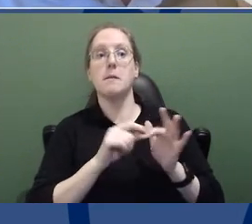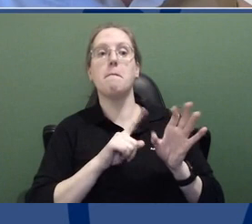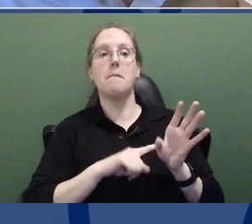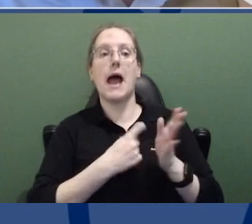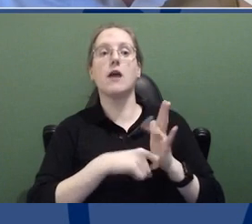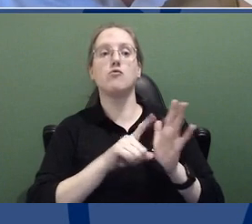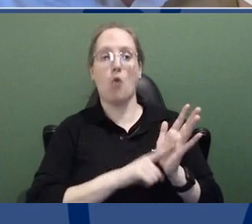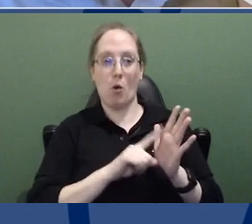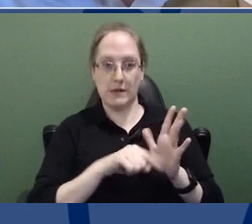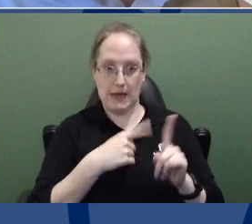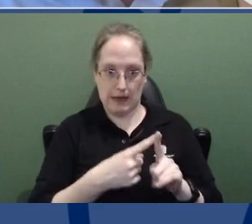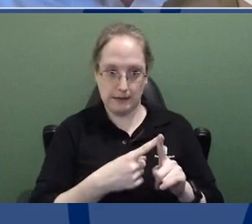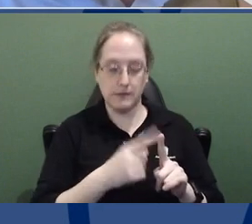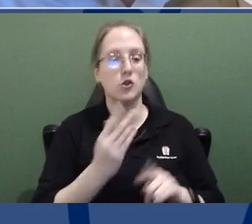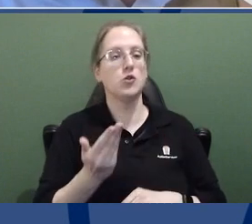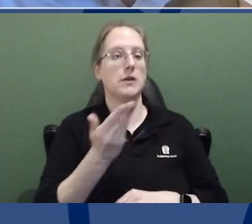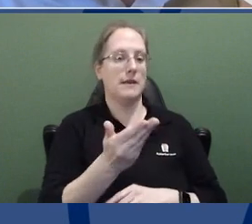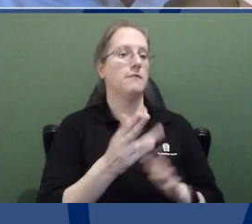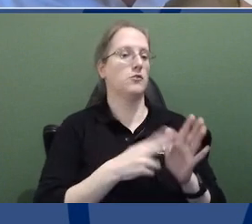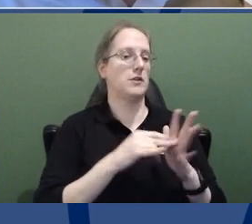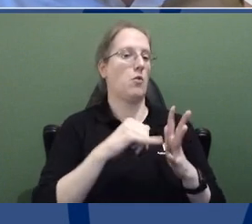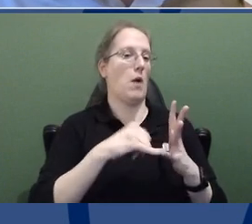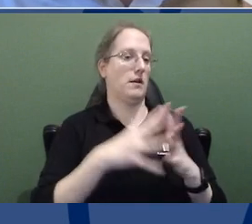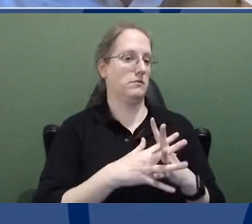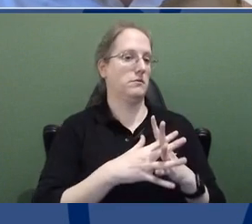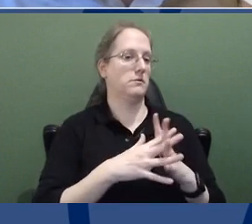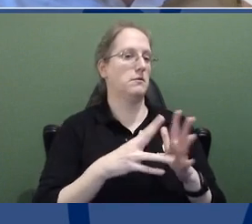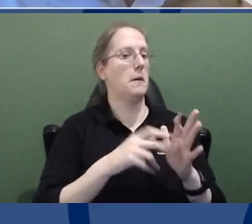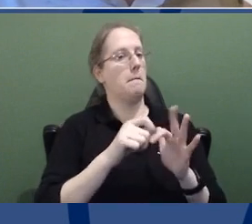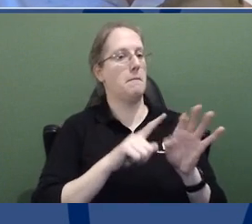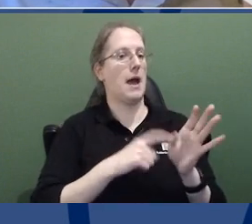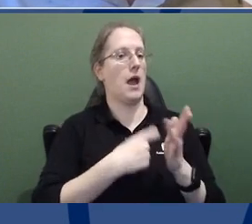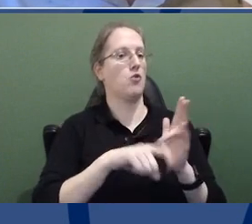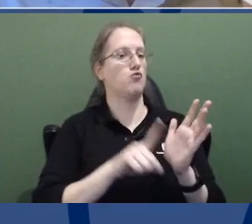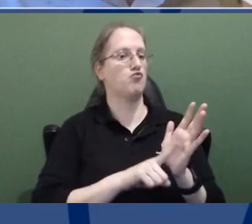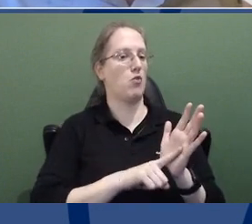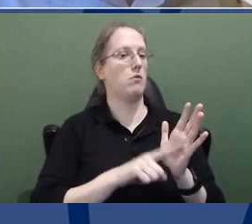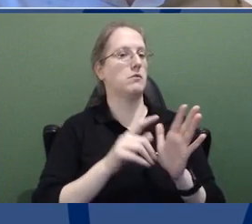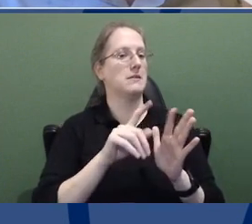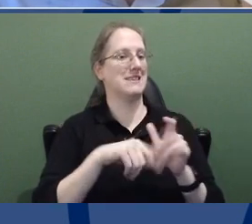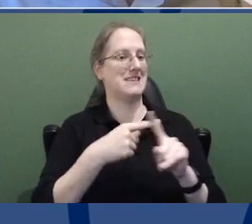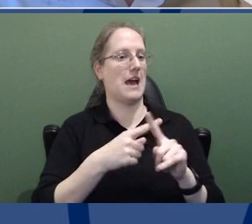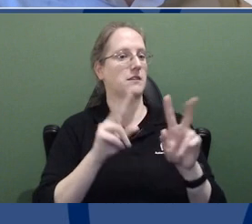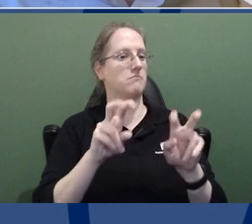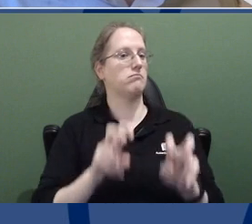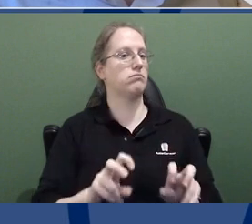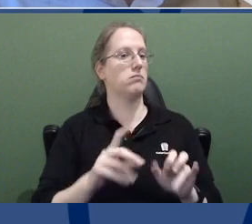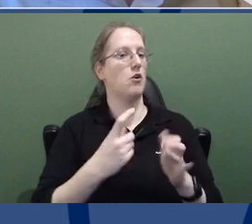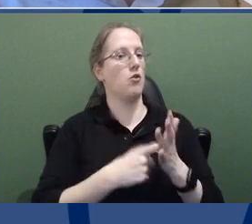to submit your New South Wales payroll tax reconciliation form to demonstrate your weekly